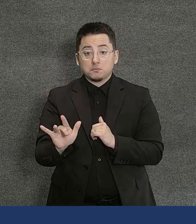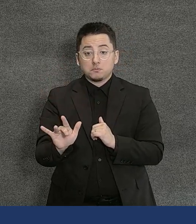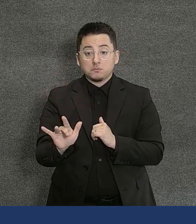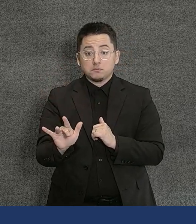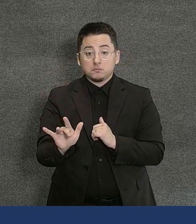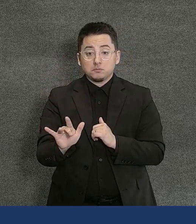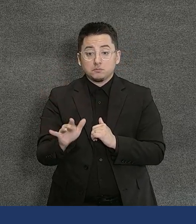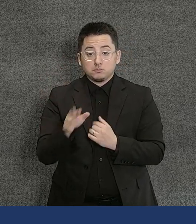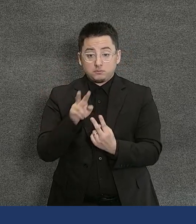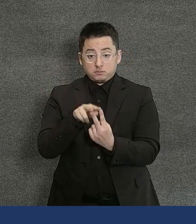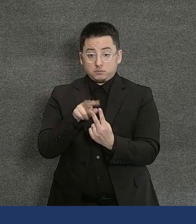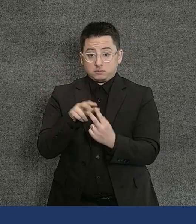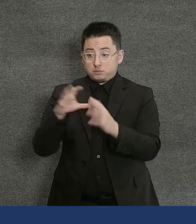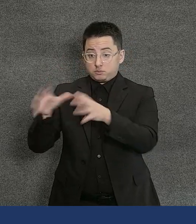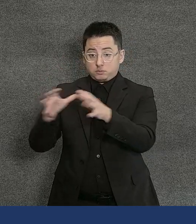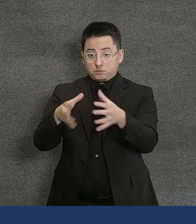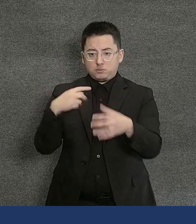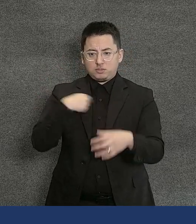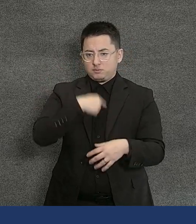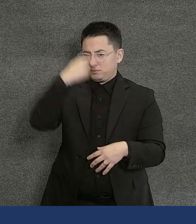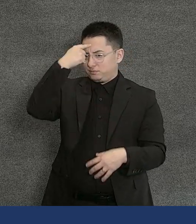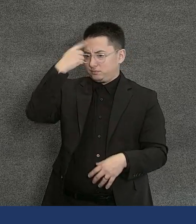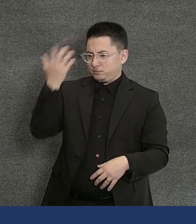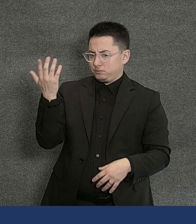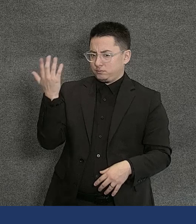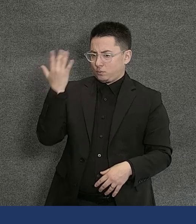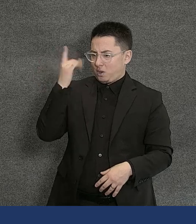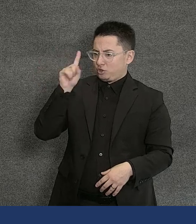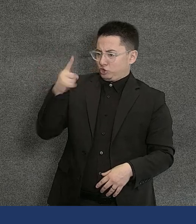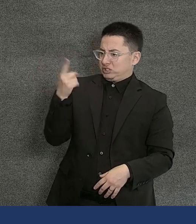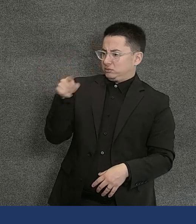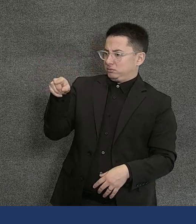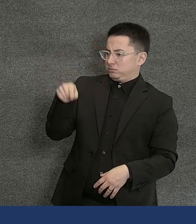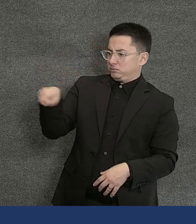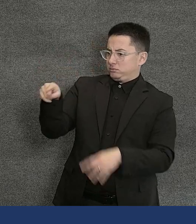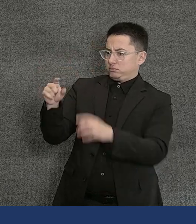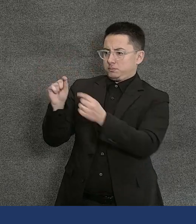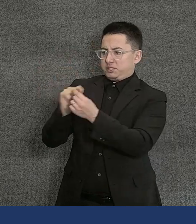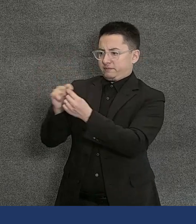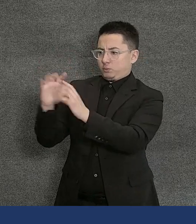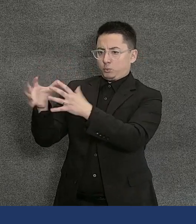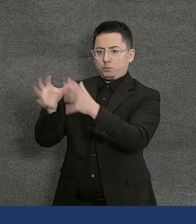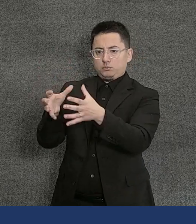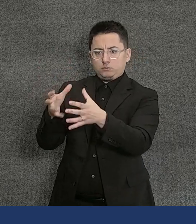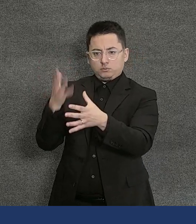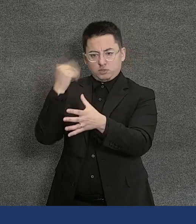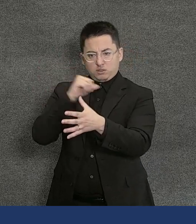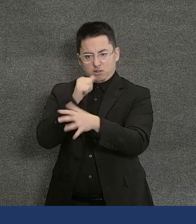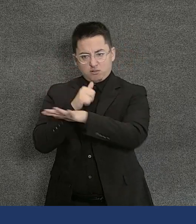to extend that privilege, to extend that shortcut, if you will, to Minnesotans with disabilities,